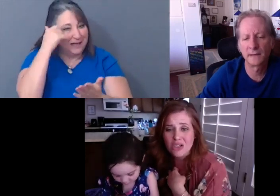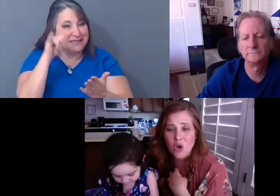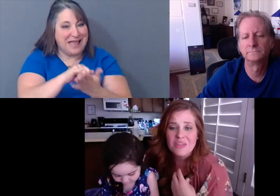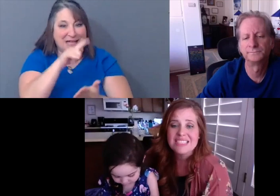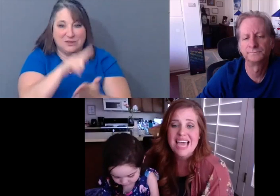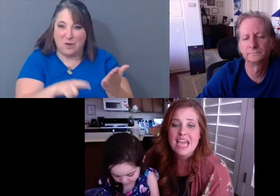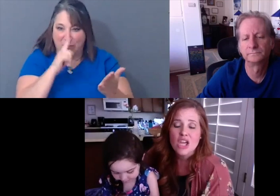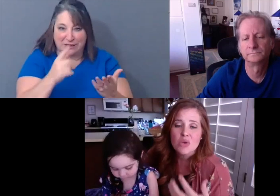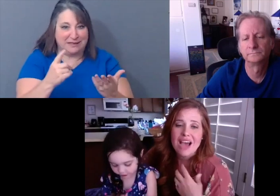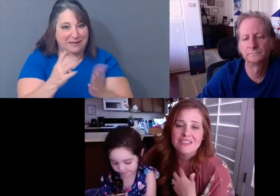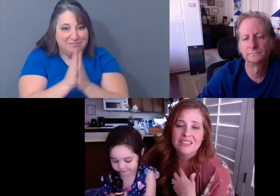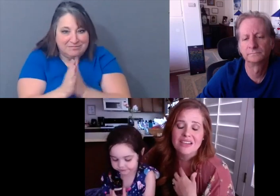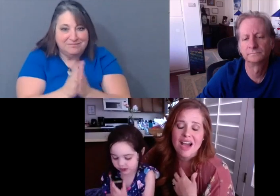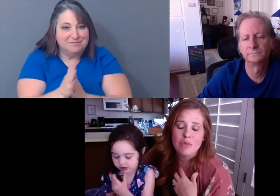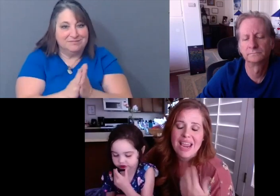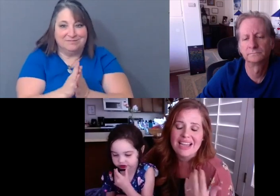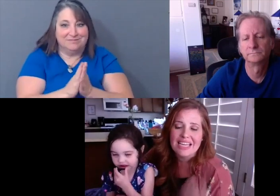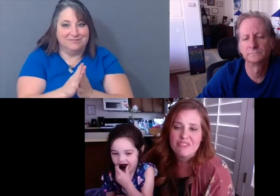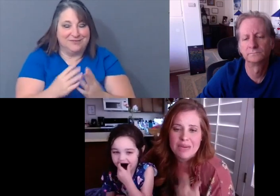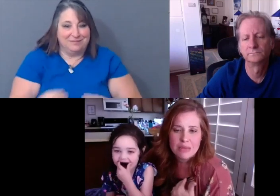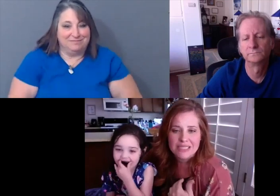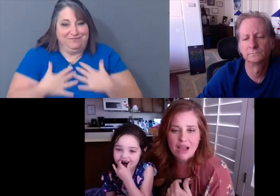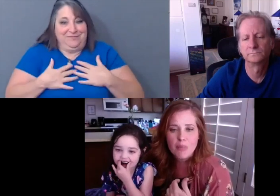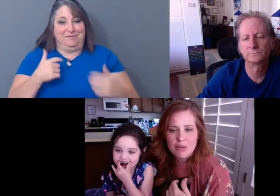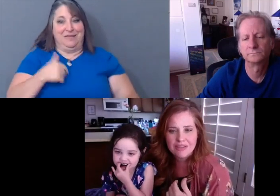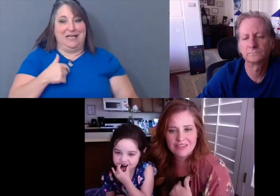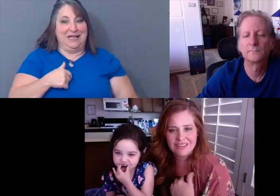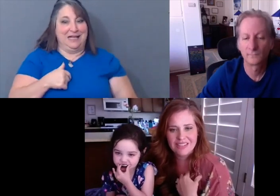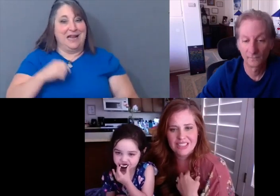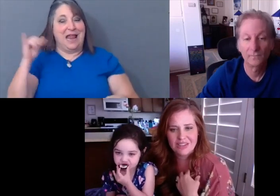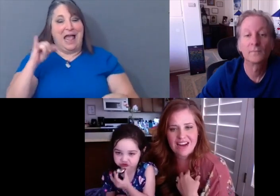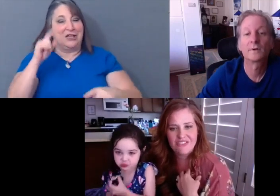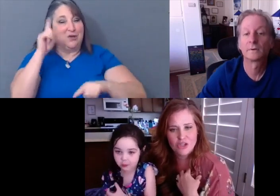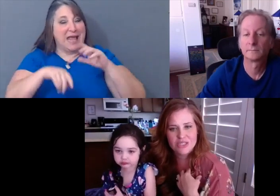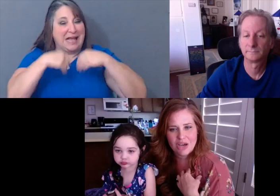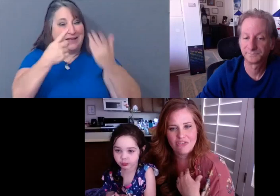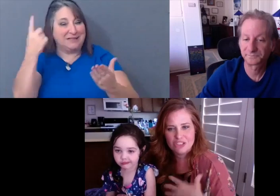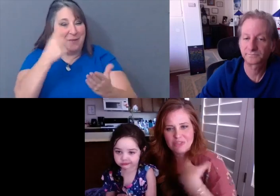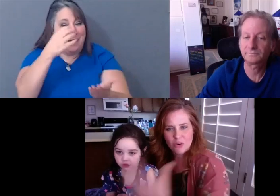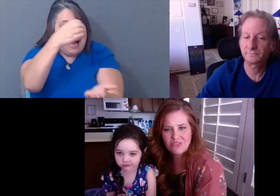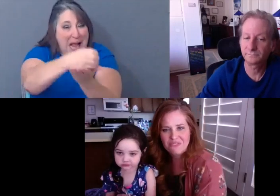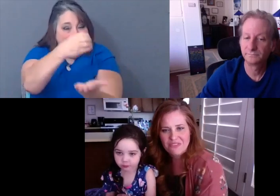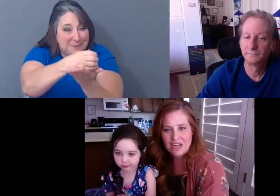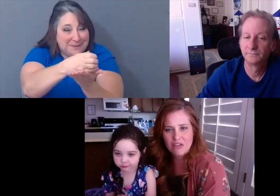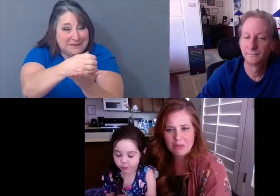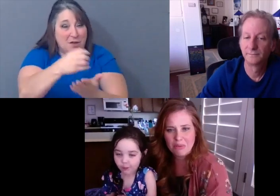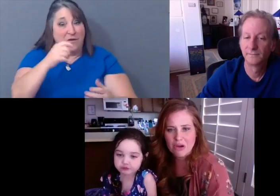You know, they say you have to, you can't give from an empty cup. You gotta fill yourself first before you feed other people.